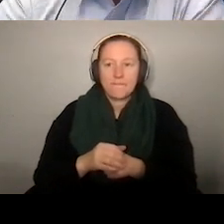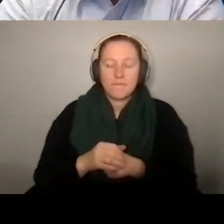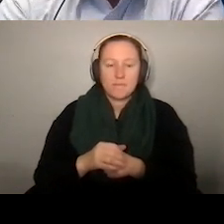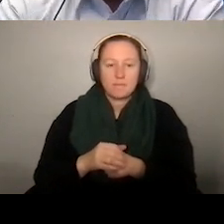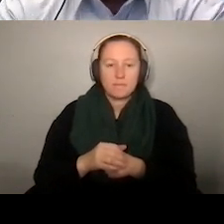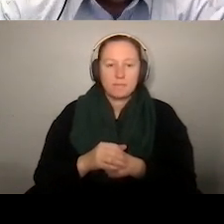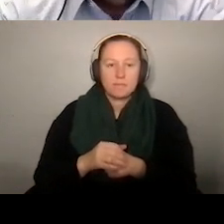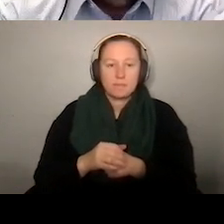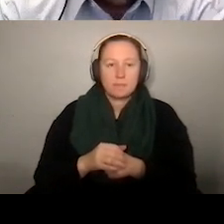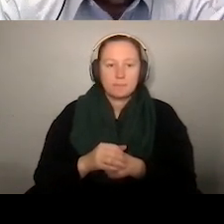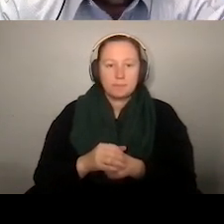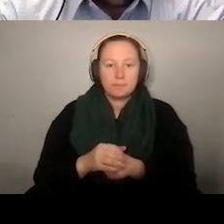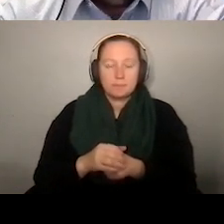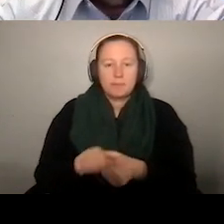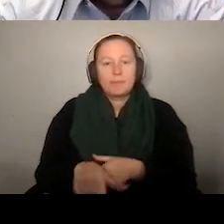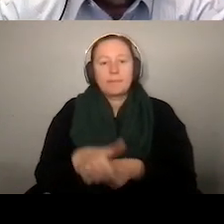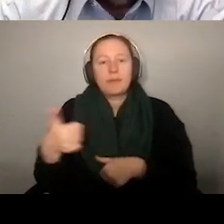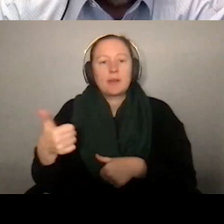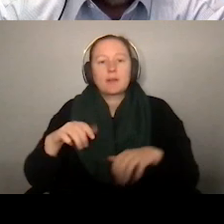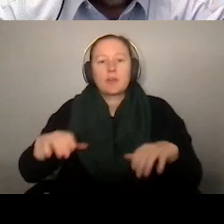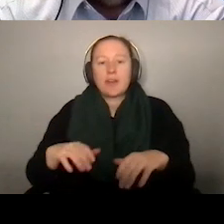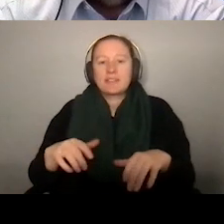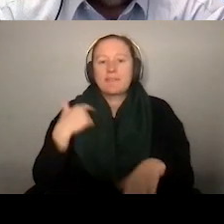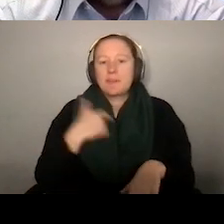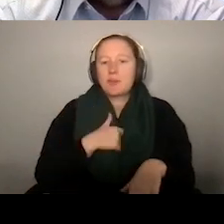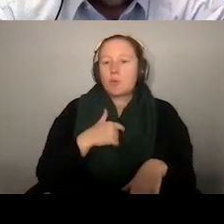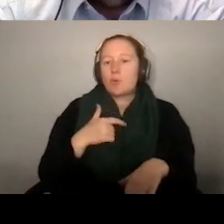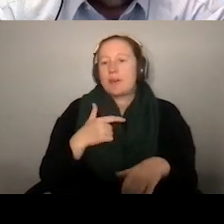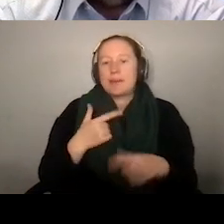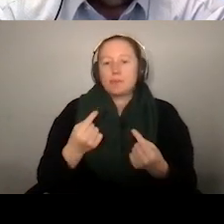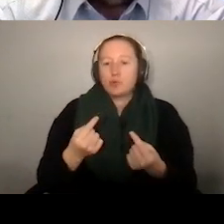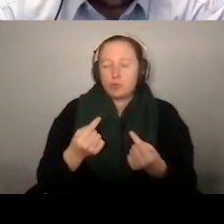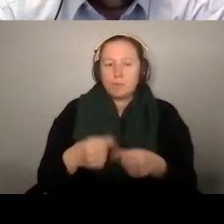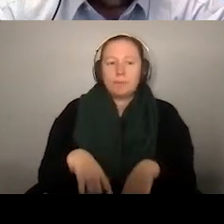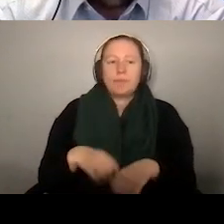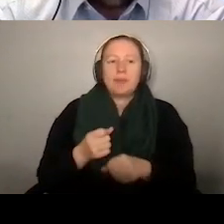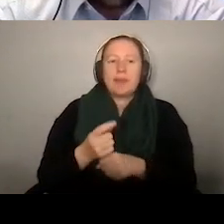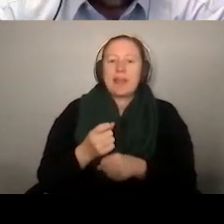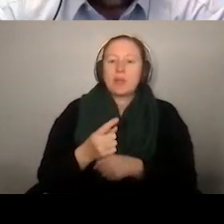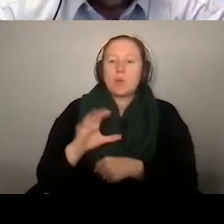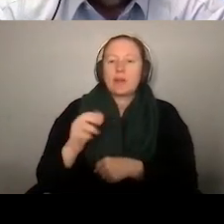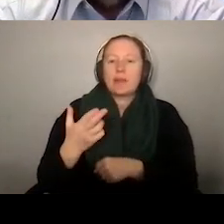Another activity that we do is the annual cash on hand validation.